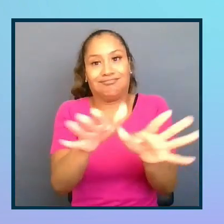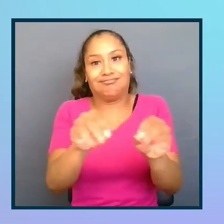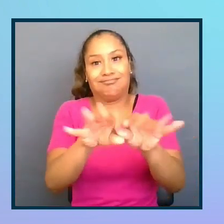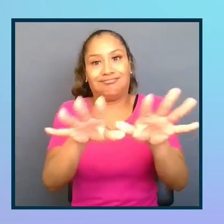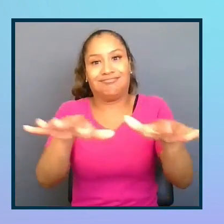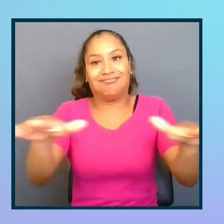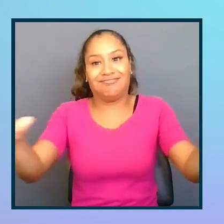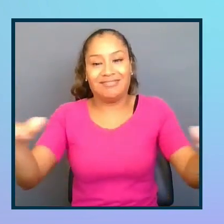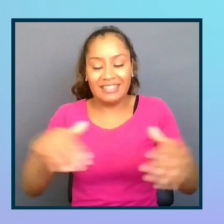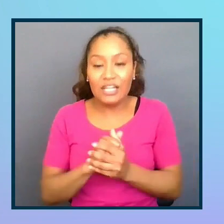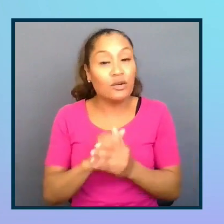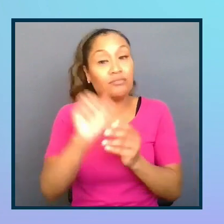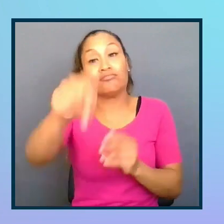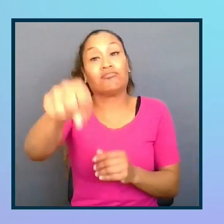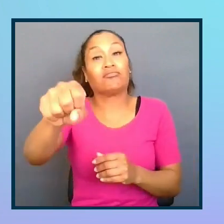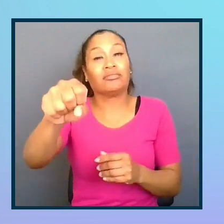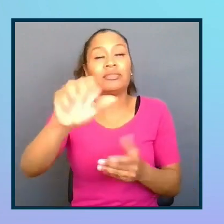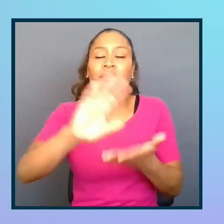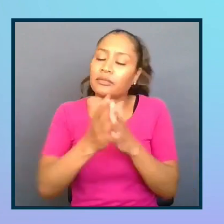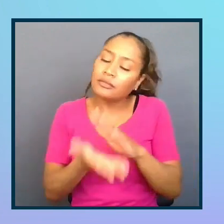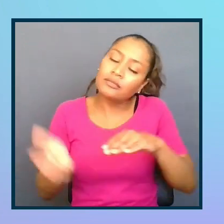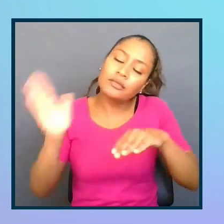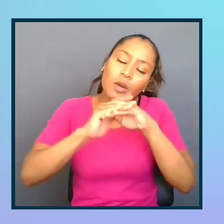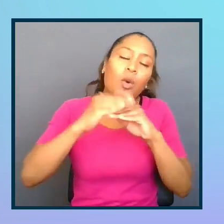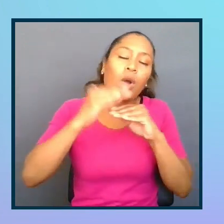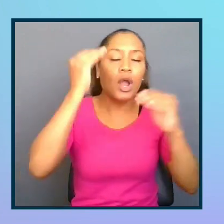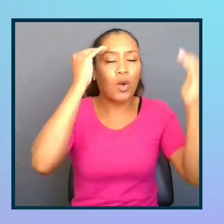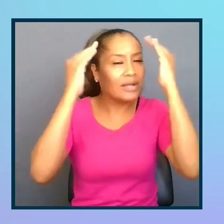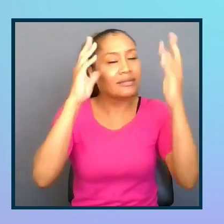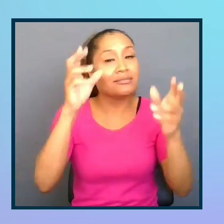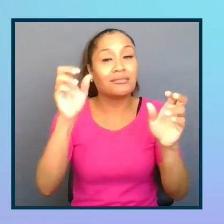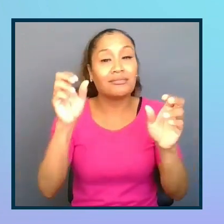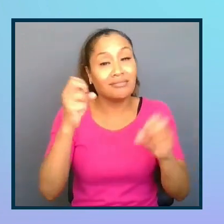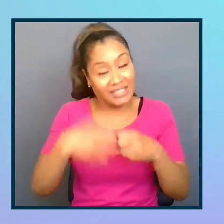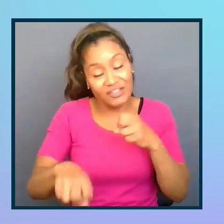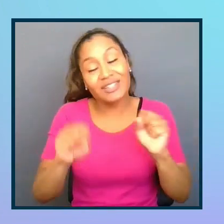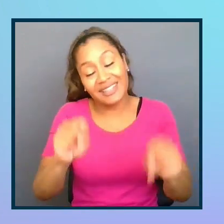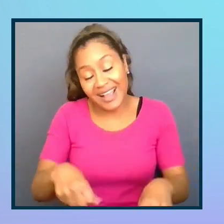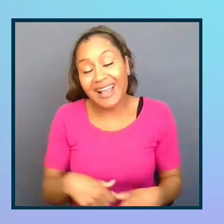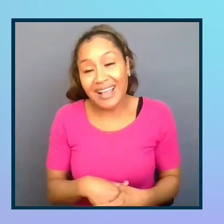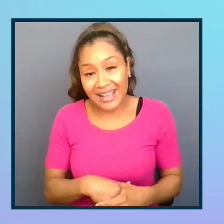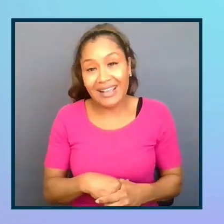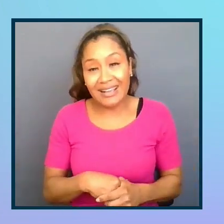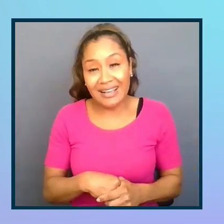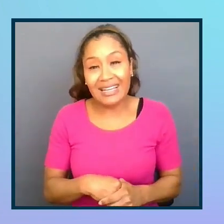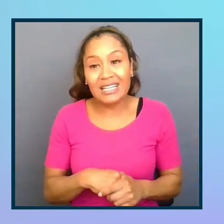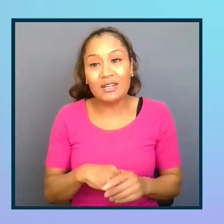So, yeah, raising awareness, it can be difficult to get that light bulb moment,